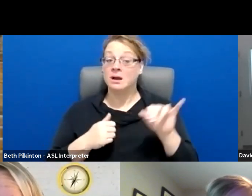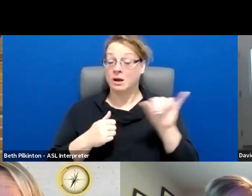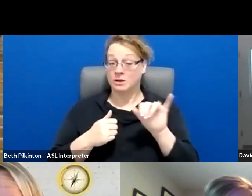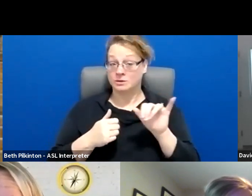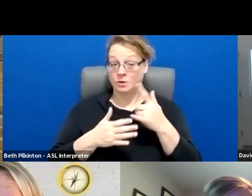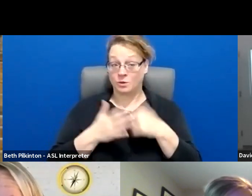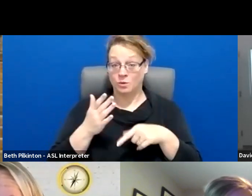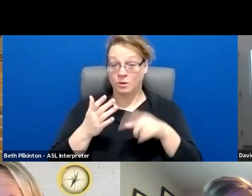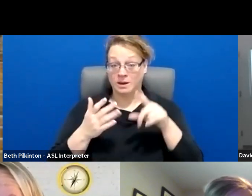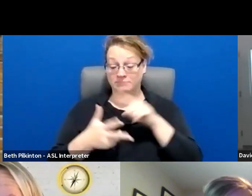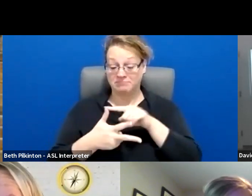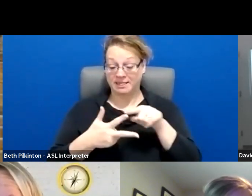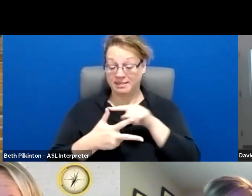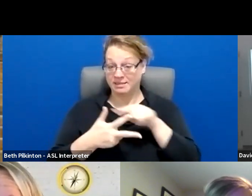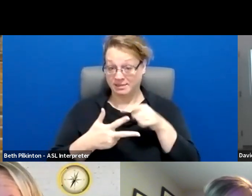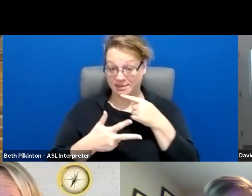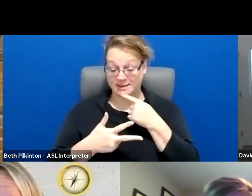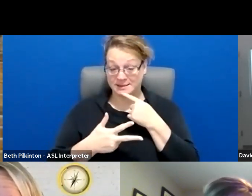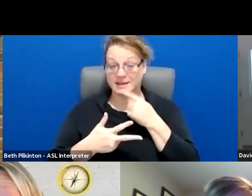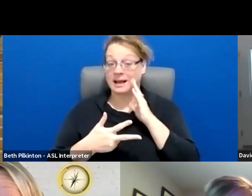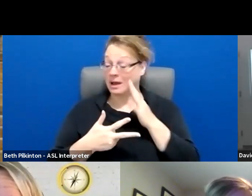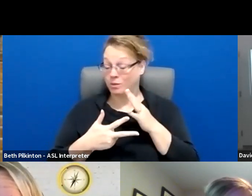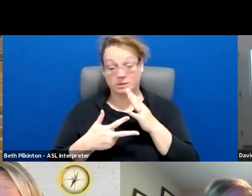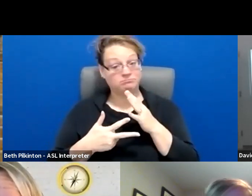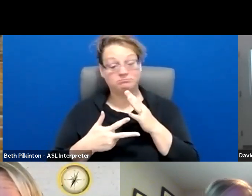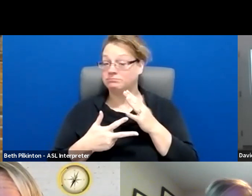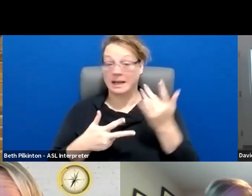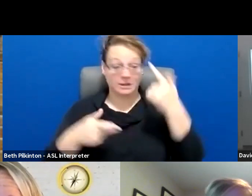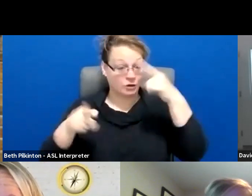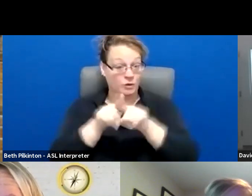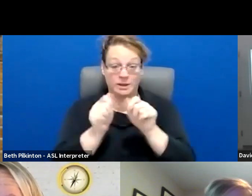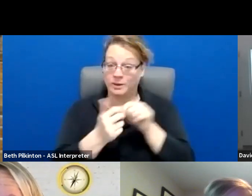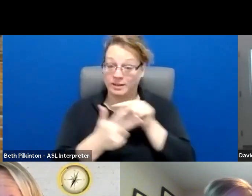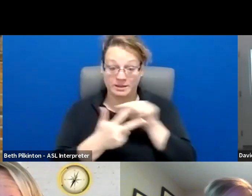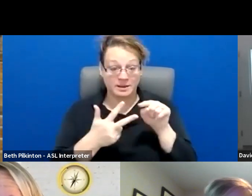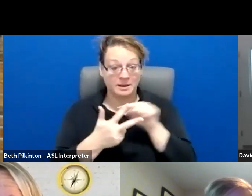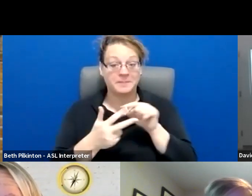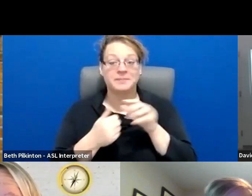I have long, blonde hair. I am currently sitting in my office at home today. I am very happy to be here with everyone.